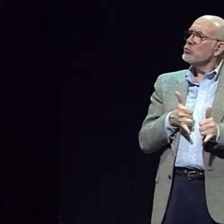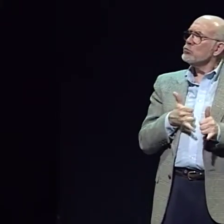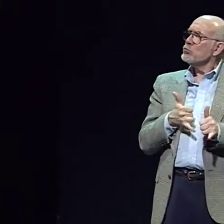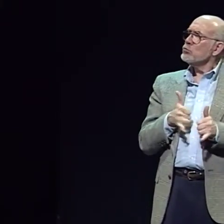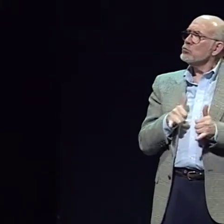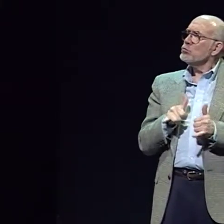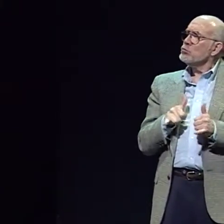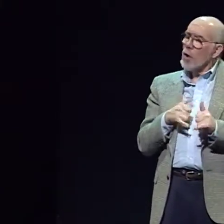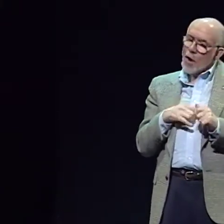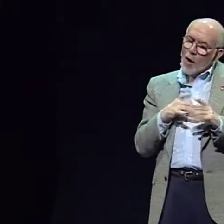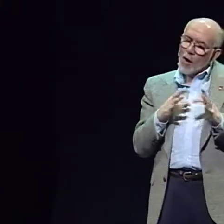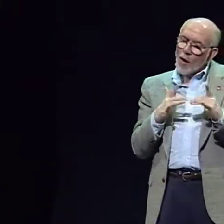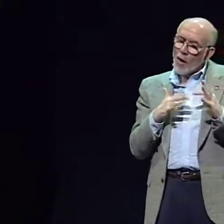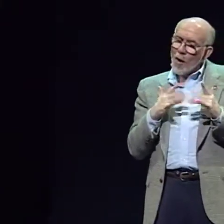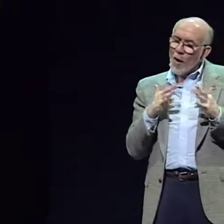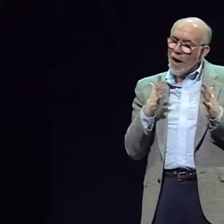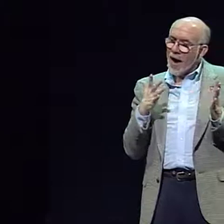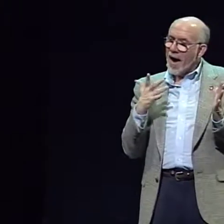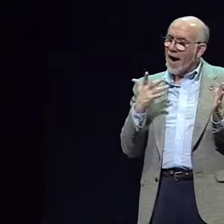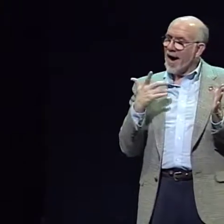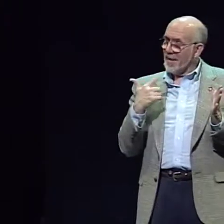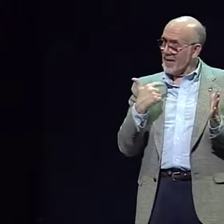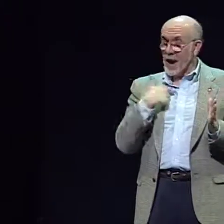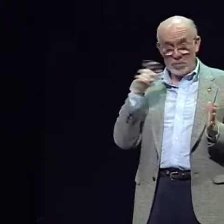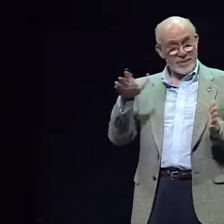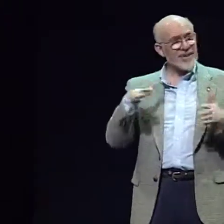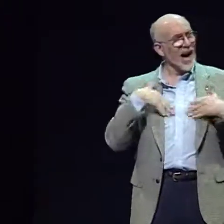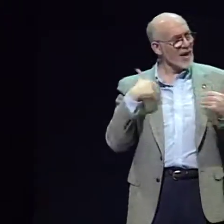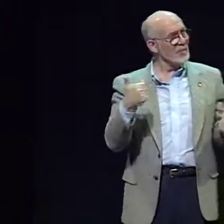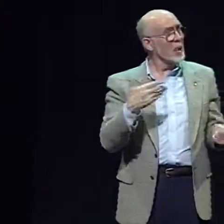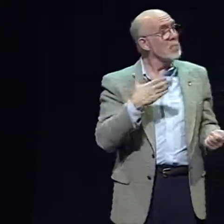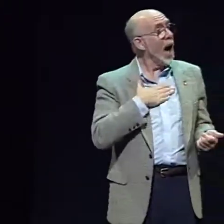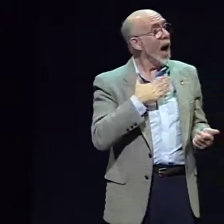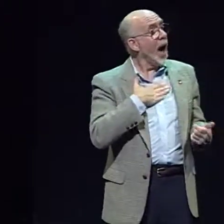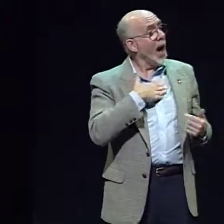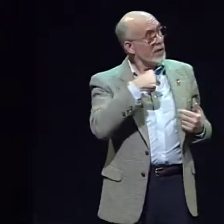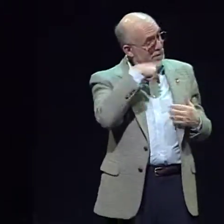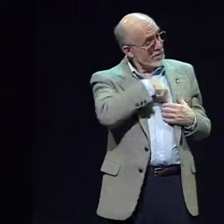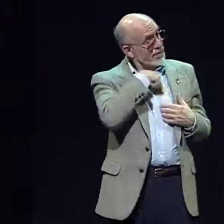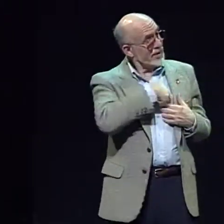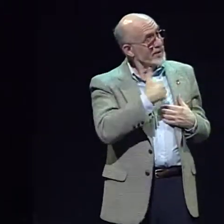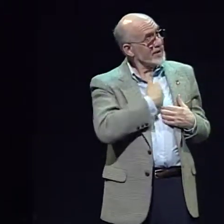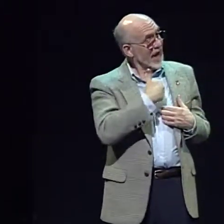YOU GOT TO BE SENSITIVE AND ALLOW THEM TO PLAY, TO EXPERIMENT.